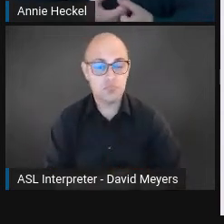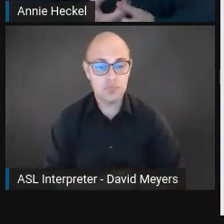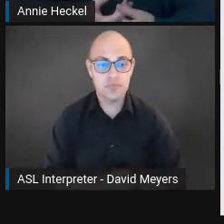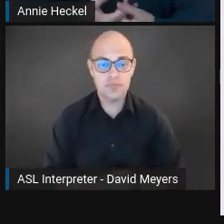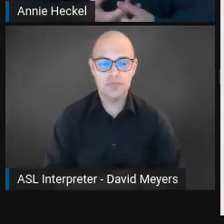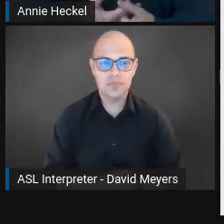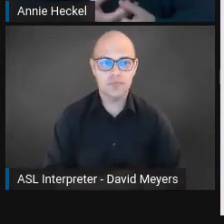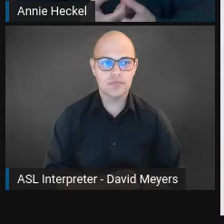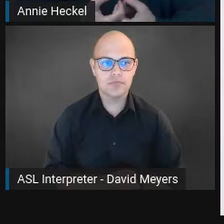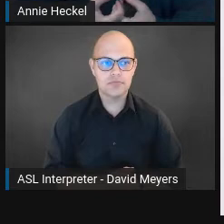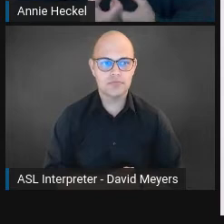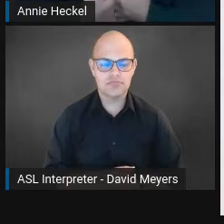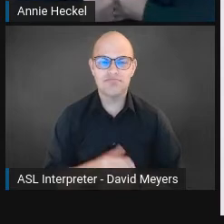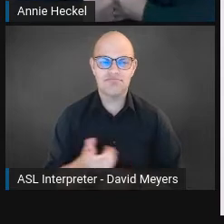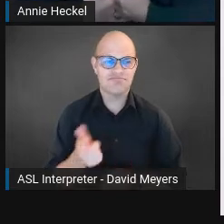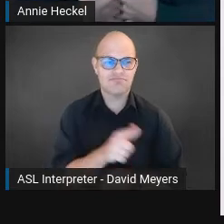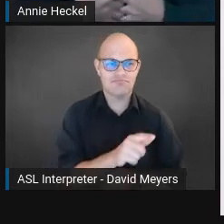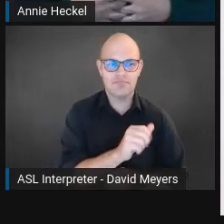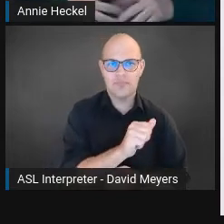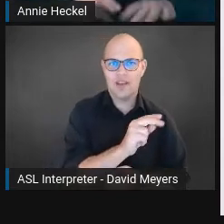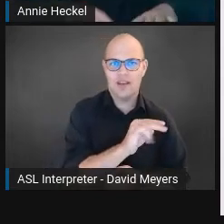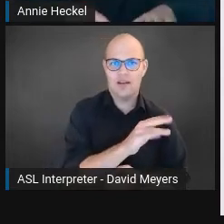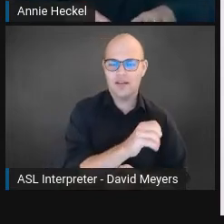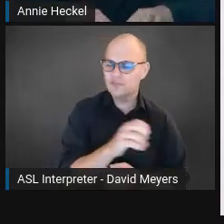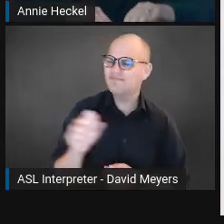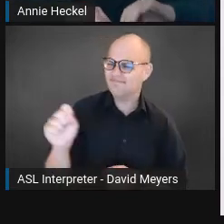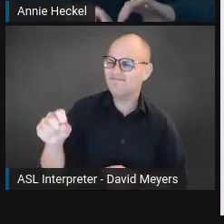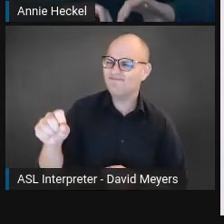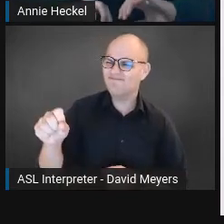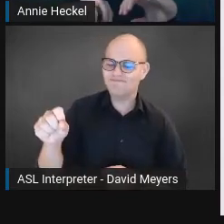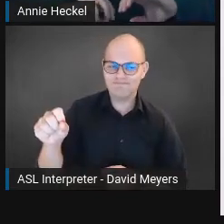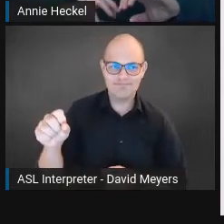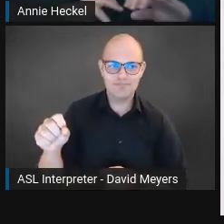I always like to also-- We've got the carrots in like,